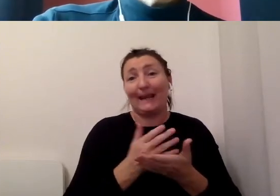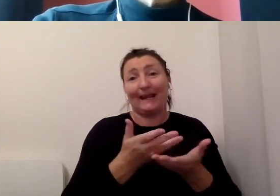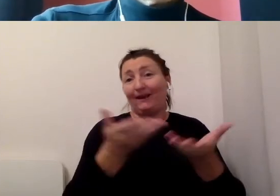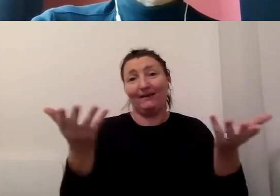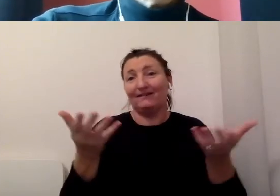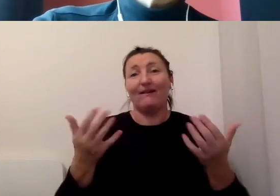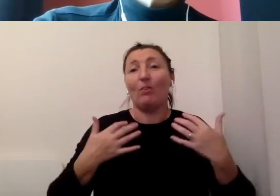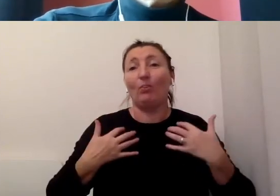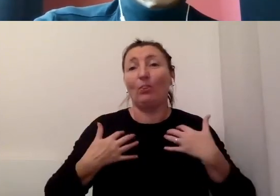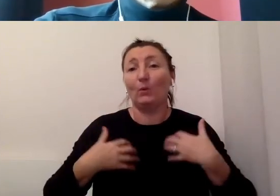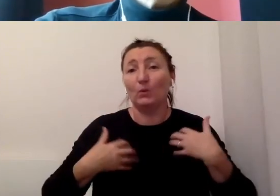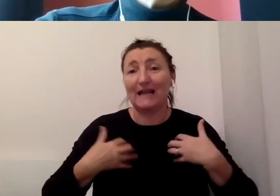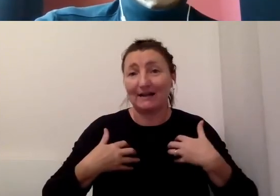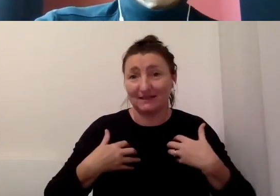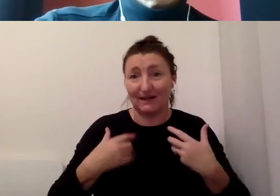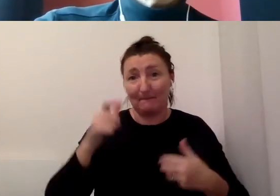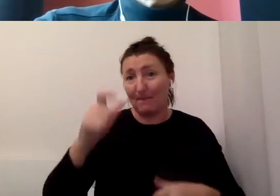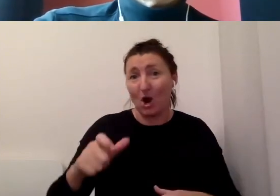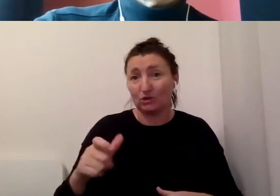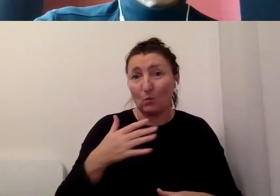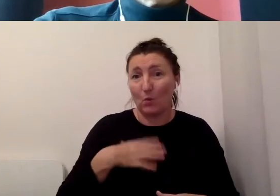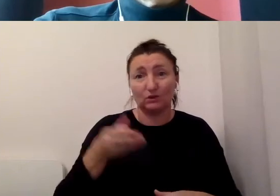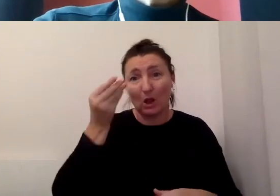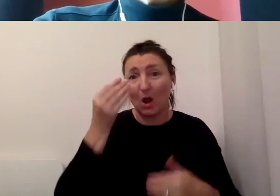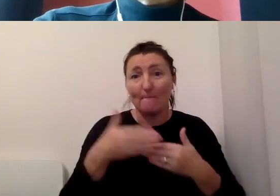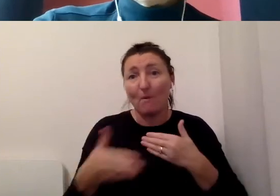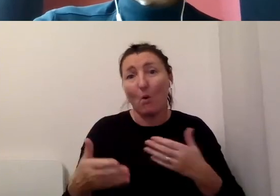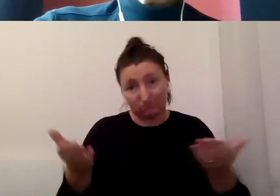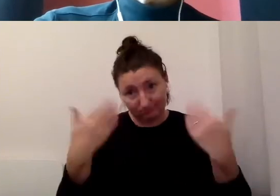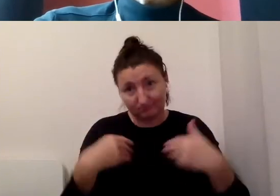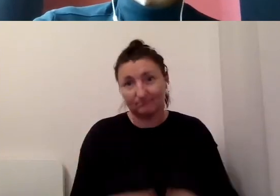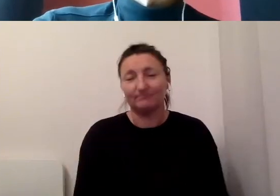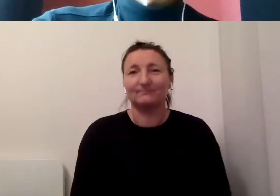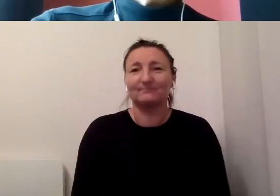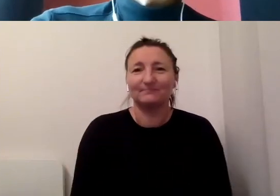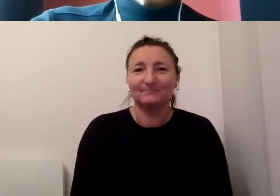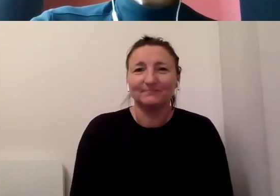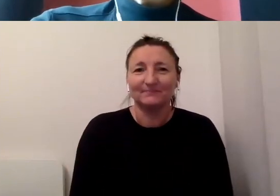kind of looking at that. That’s just as brilliant. Alex: Fantastic. So yeah, I would just really